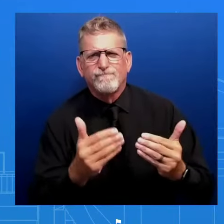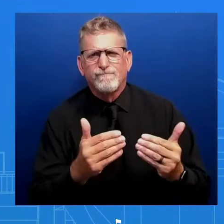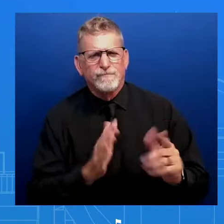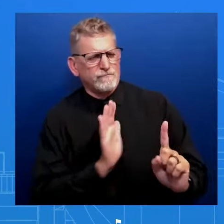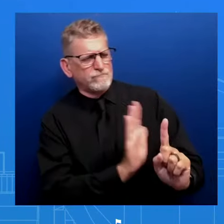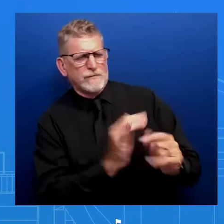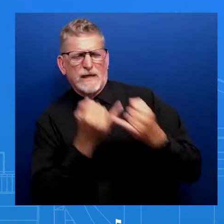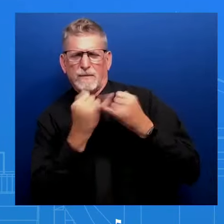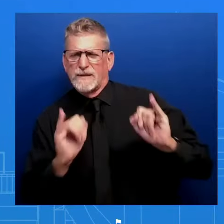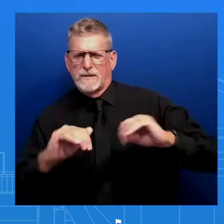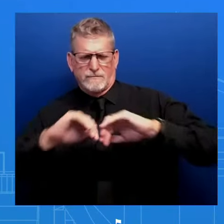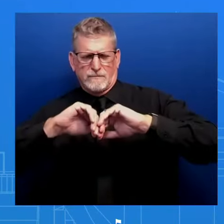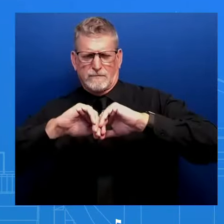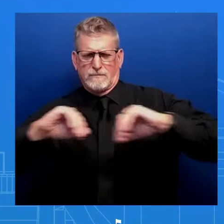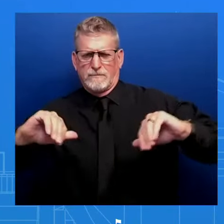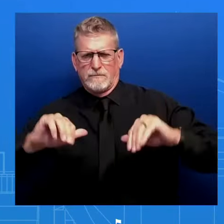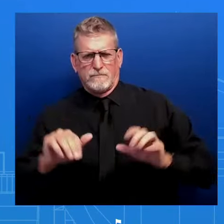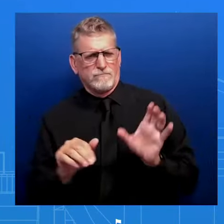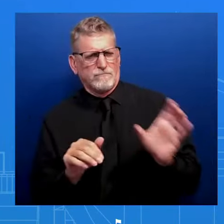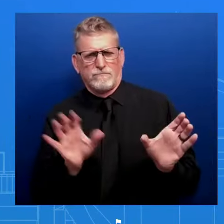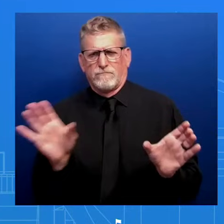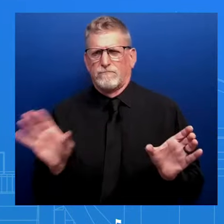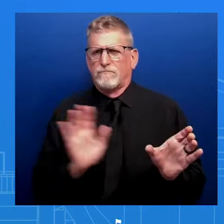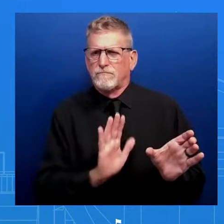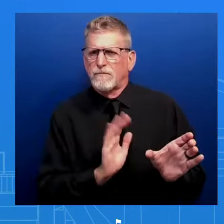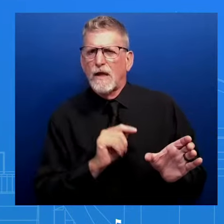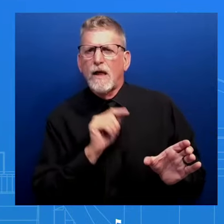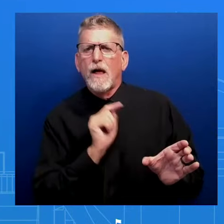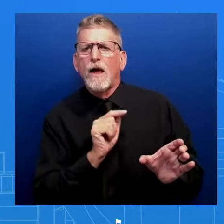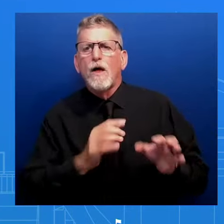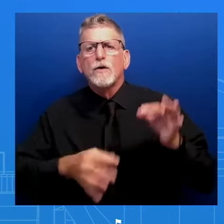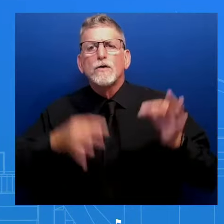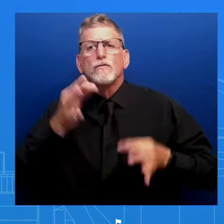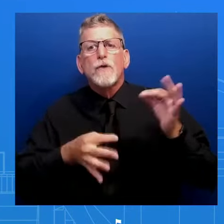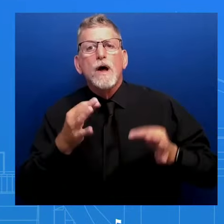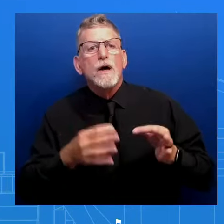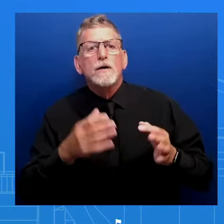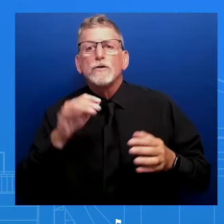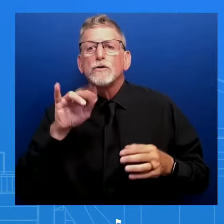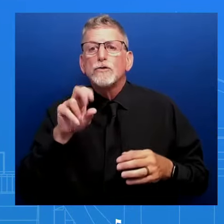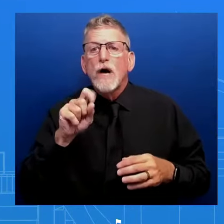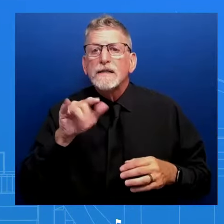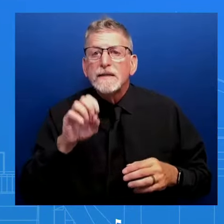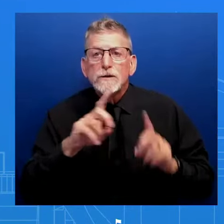by the Justice Department under the leadership of a prosecutor appointed by the former president, President Trump.